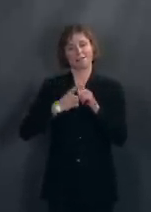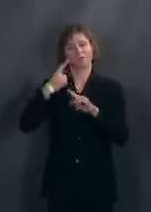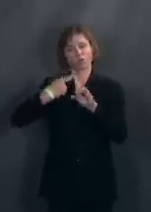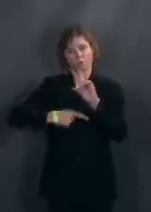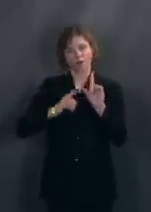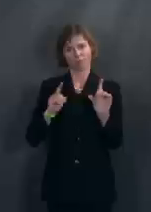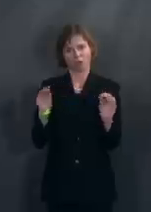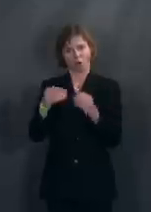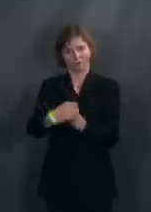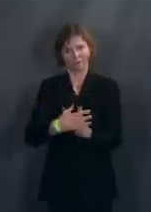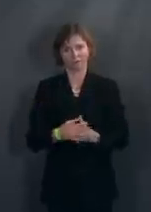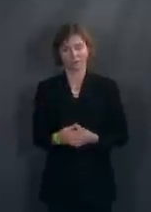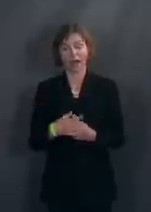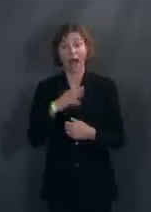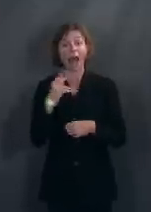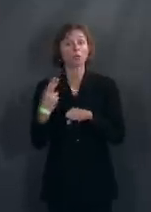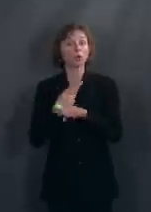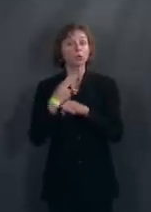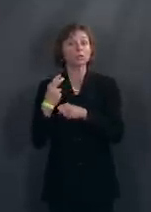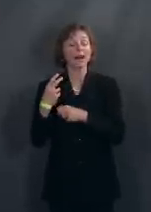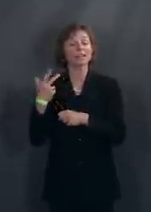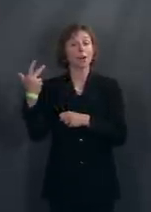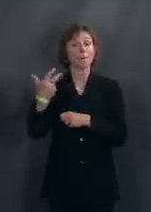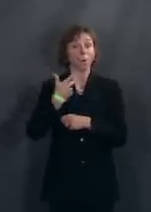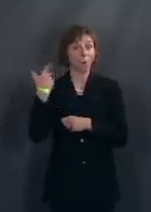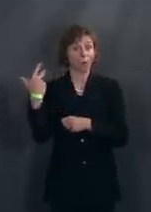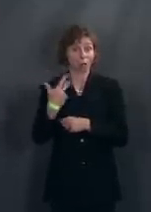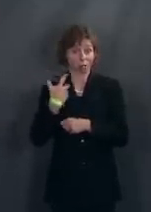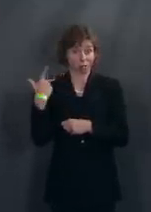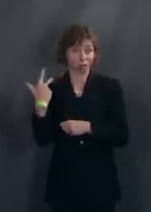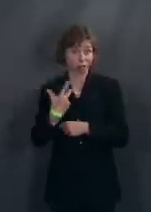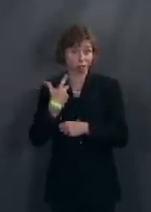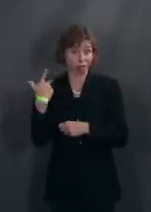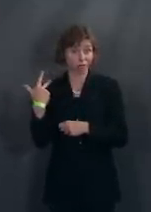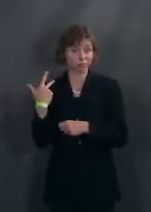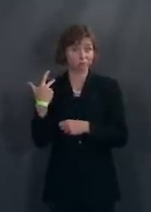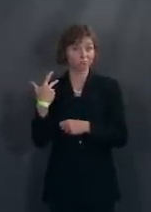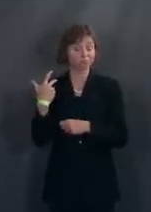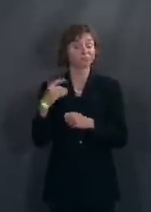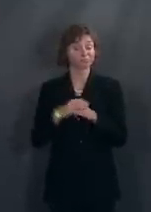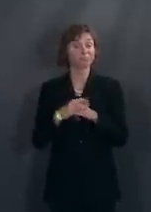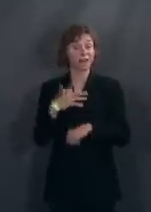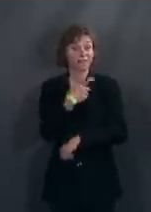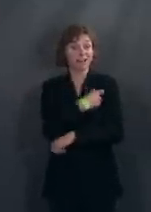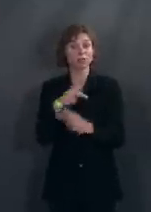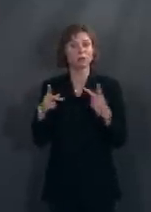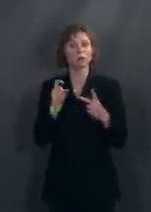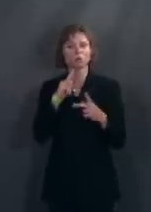utilizing mobile vaccination units to make sure that we're reaching hard to reach communities again,